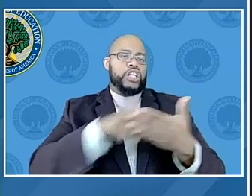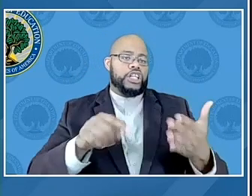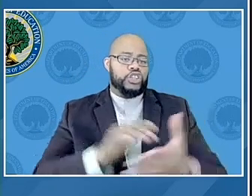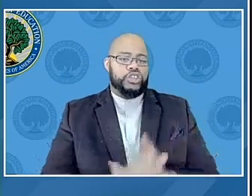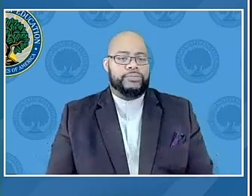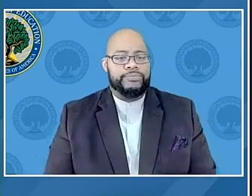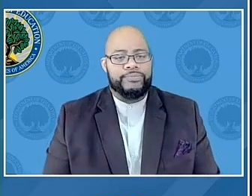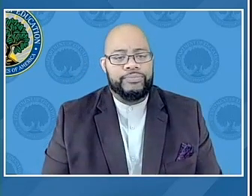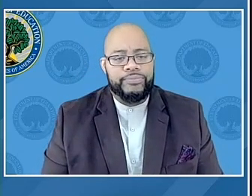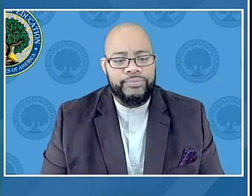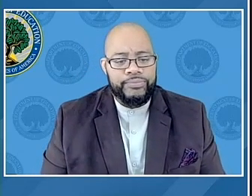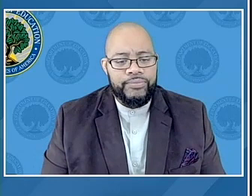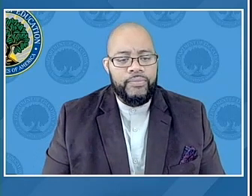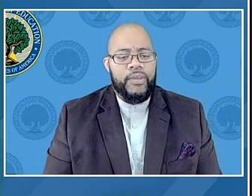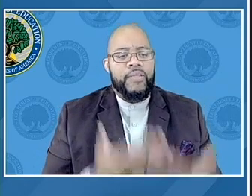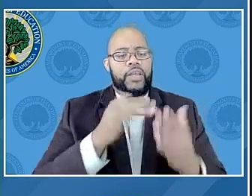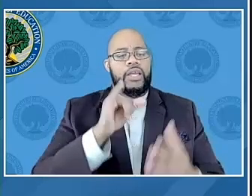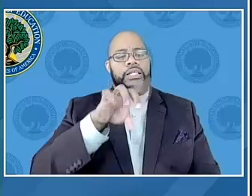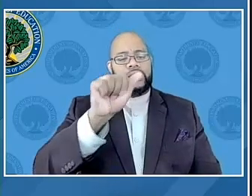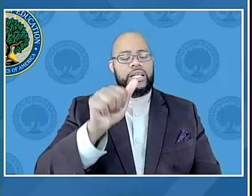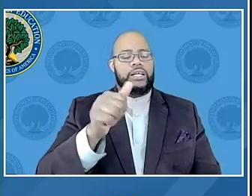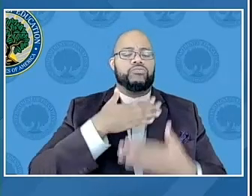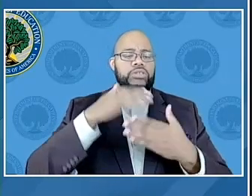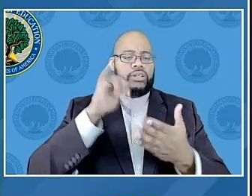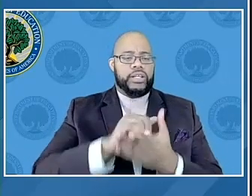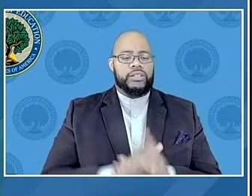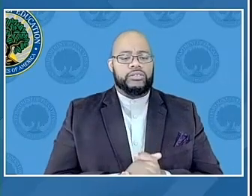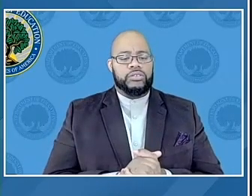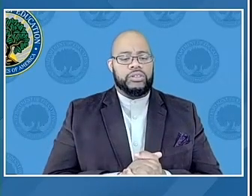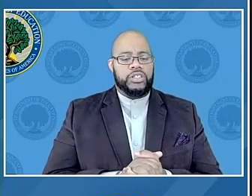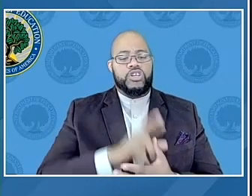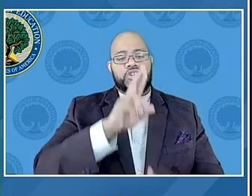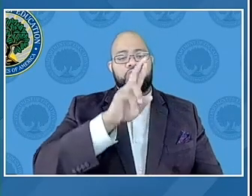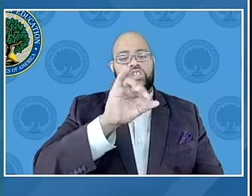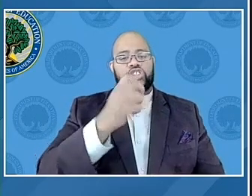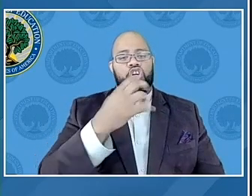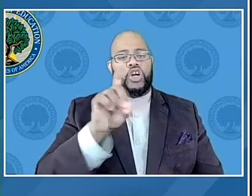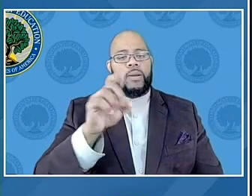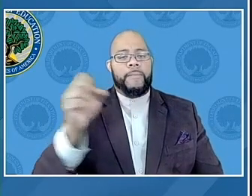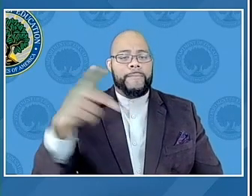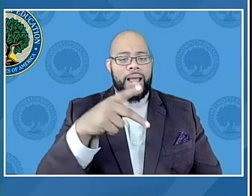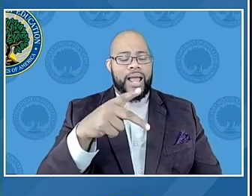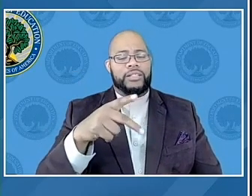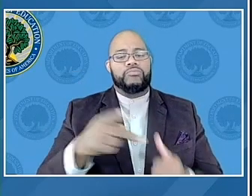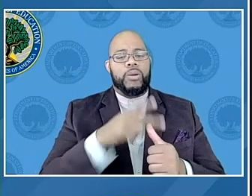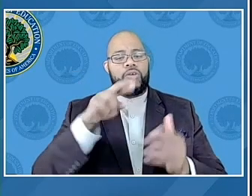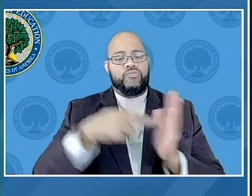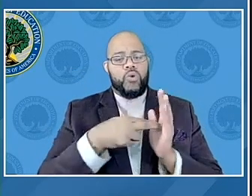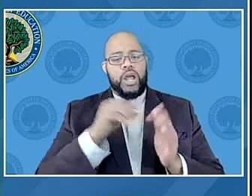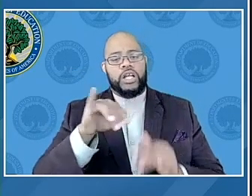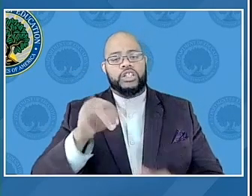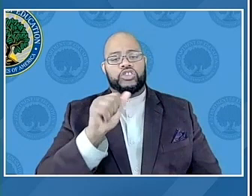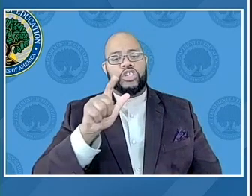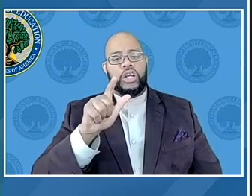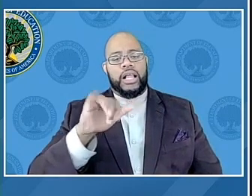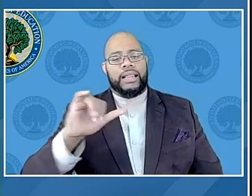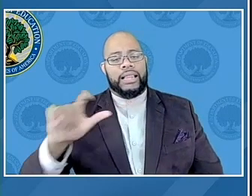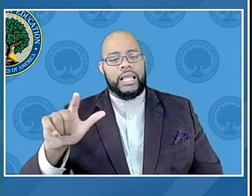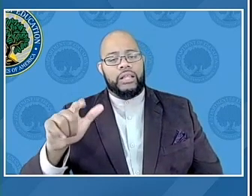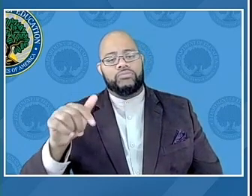Thank you India. Appreciate it. Richard has come back on in his primary role in Jalil has moved back into his